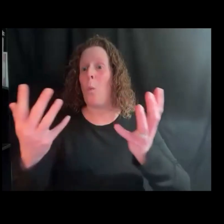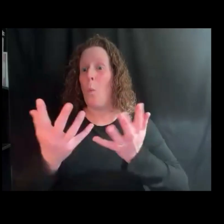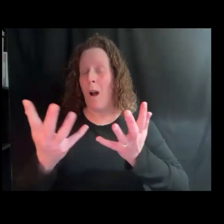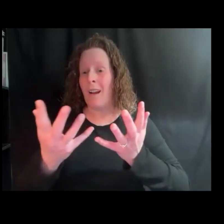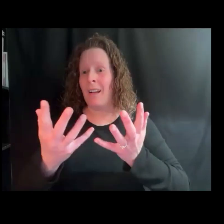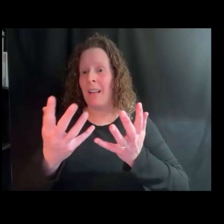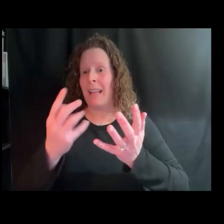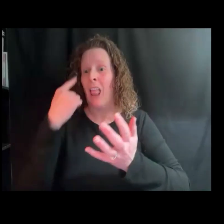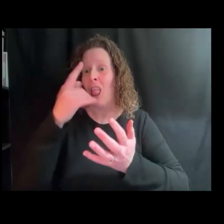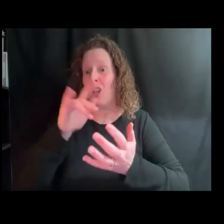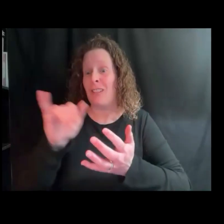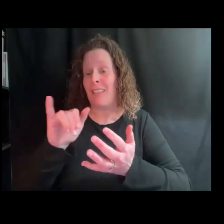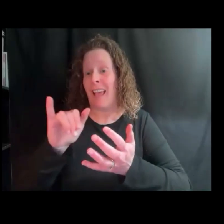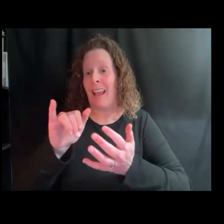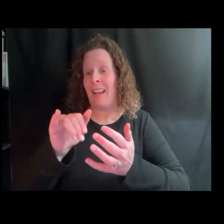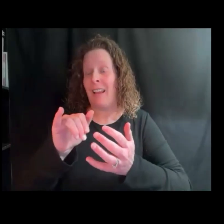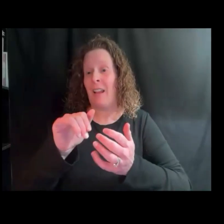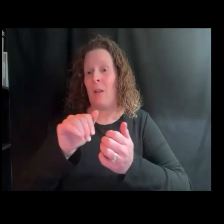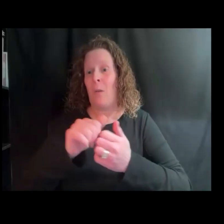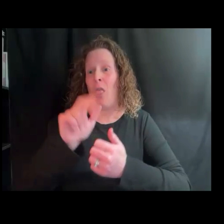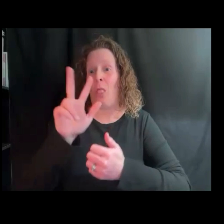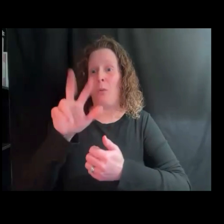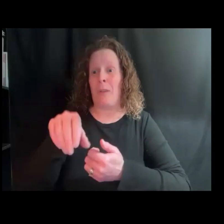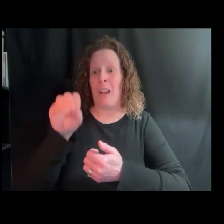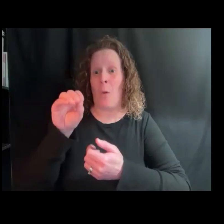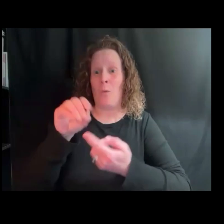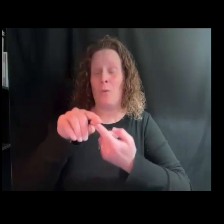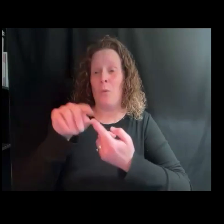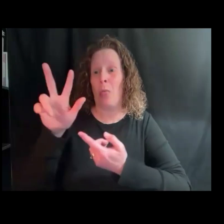Now I wanna show you what it looks like